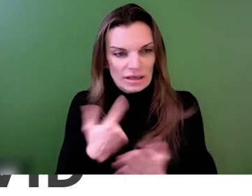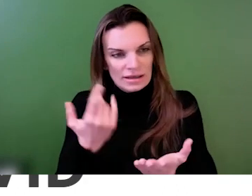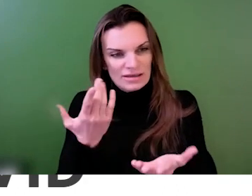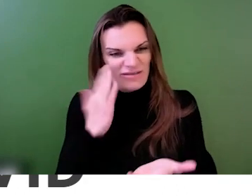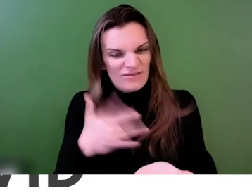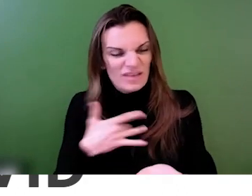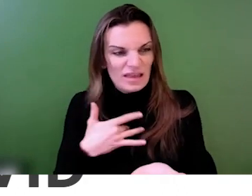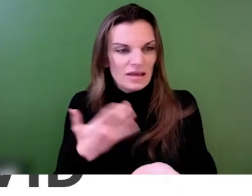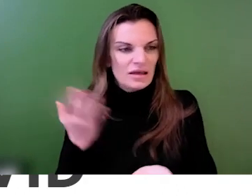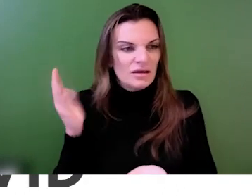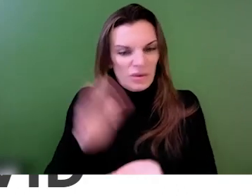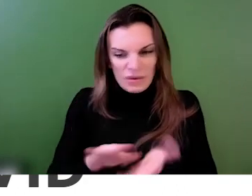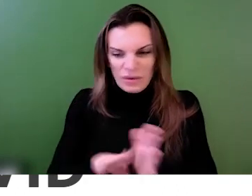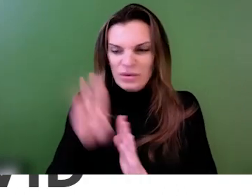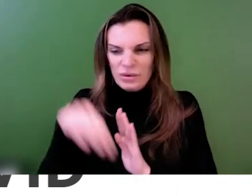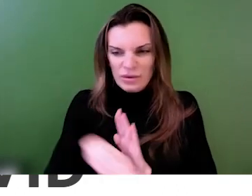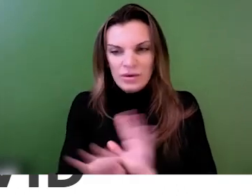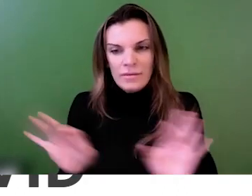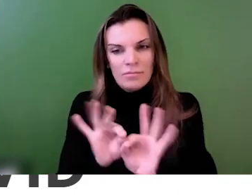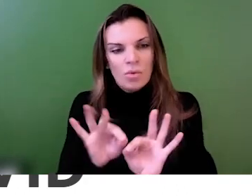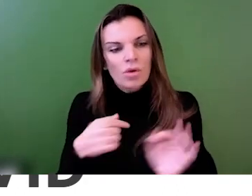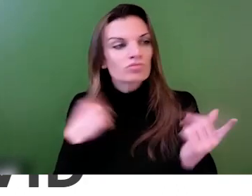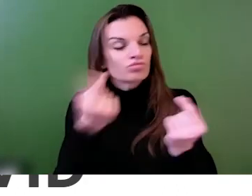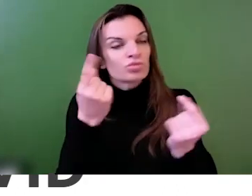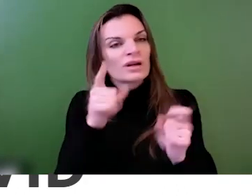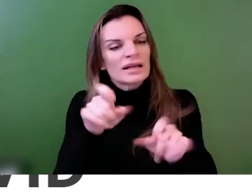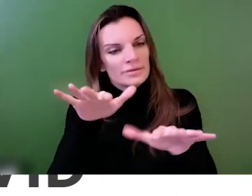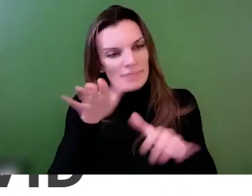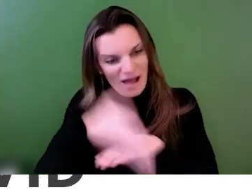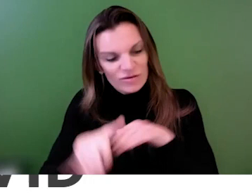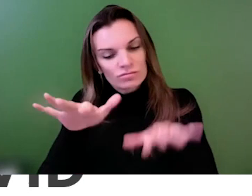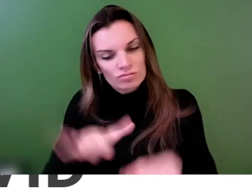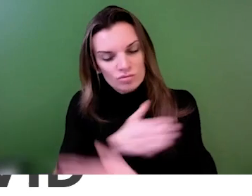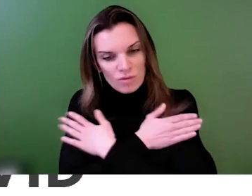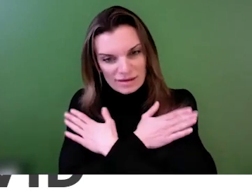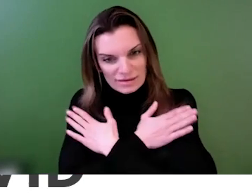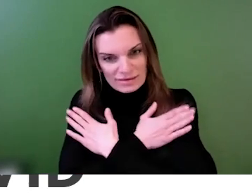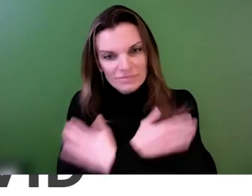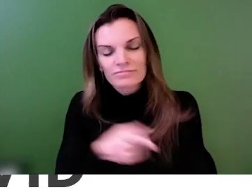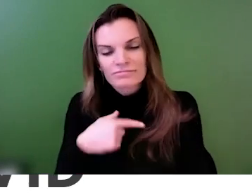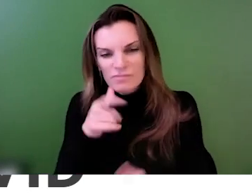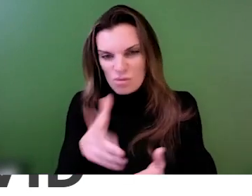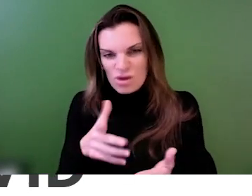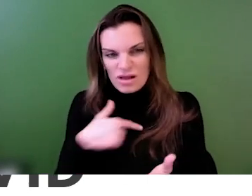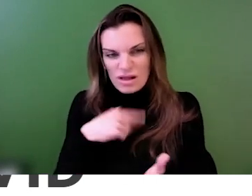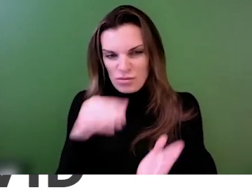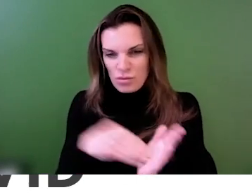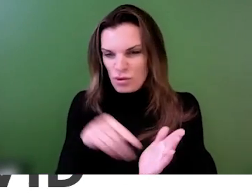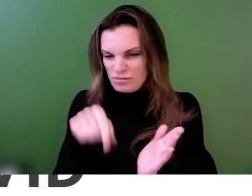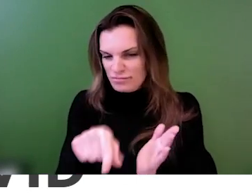rest before and after activities. So I'll include a guide for that in the chat. But